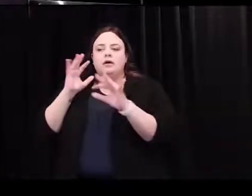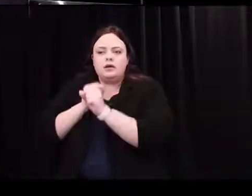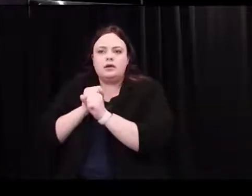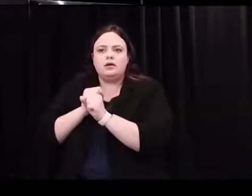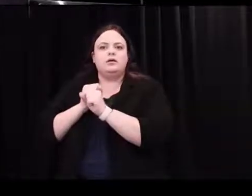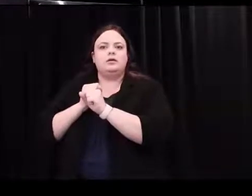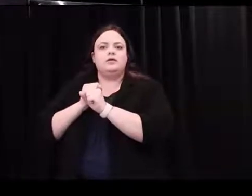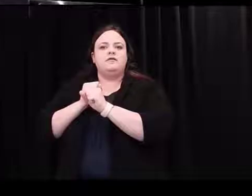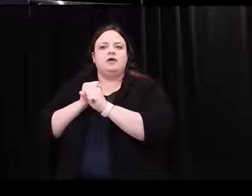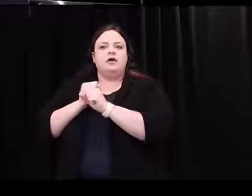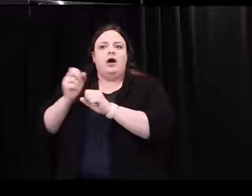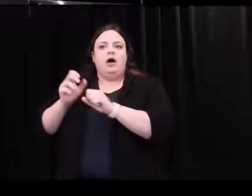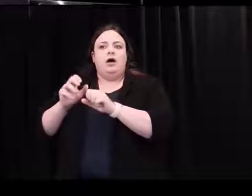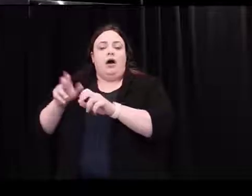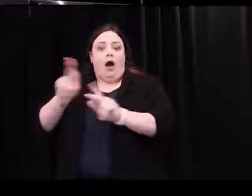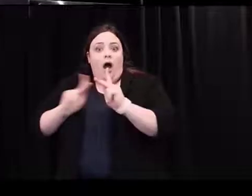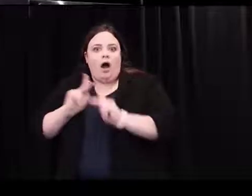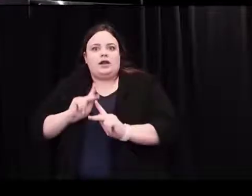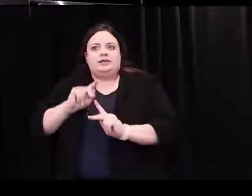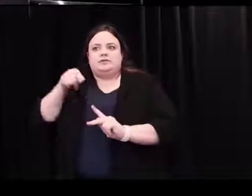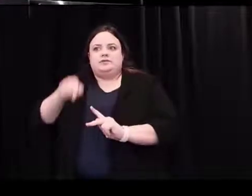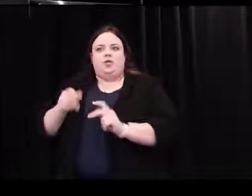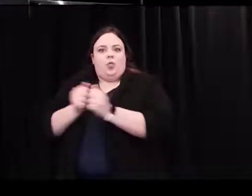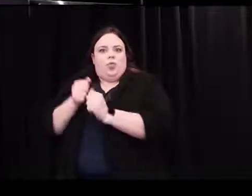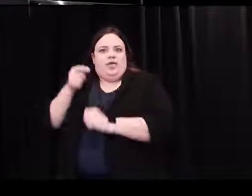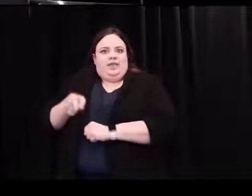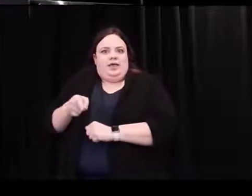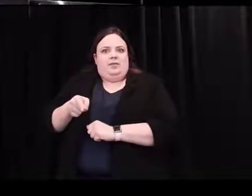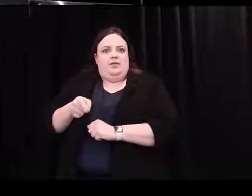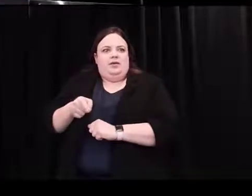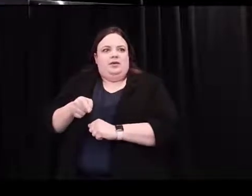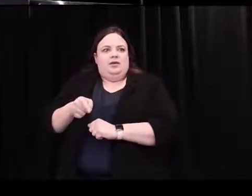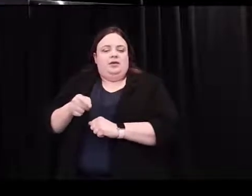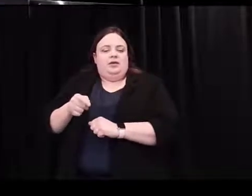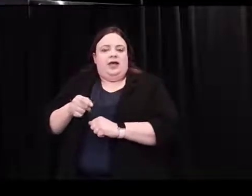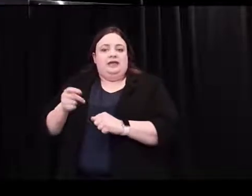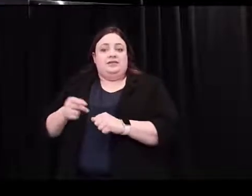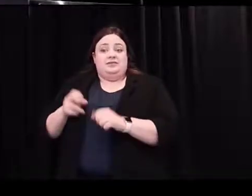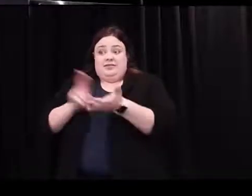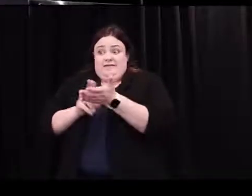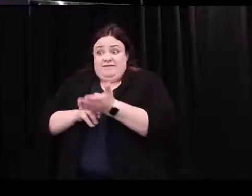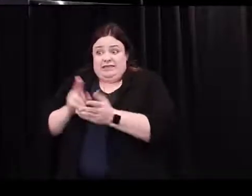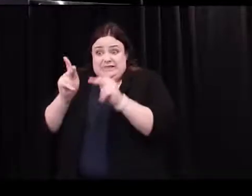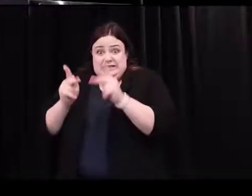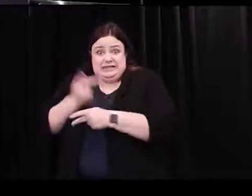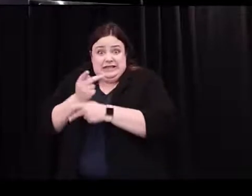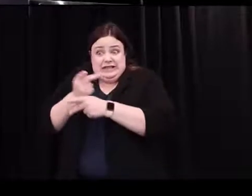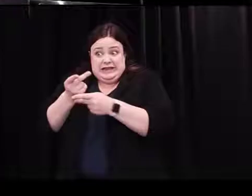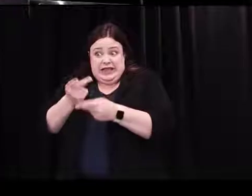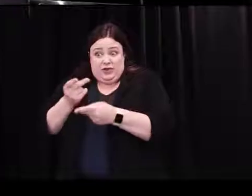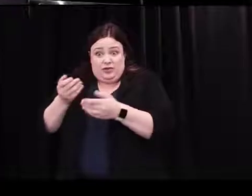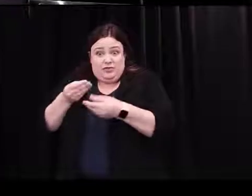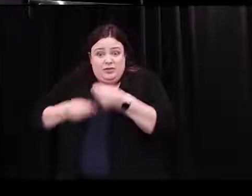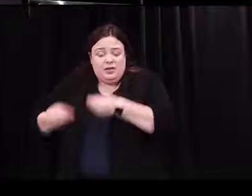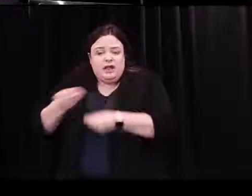with them, the facilitator, to talk about how you know how managing their pain is a challenge, how